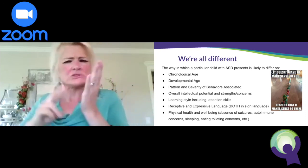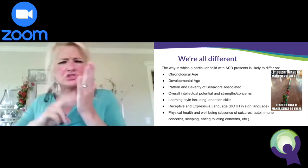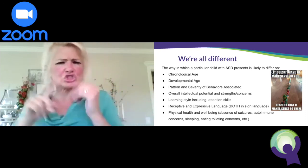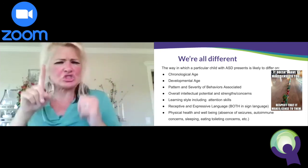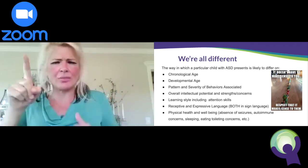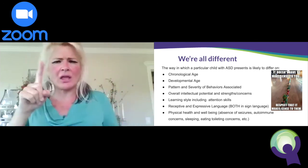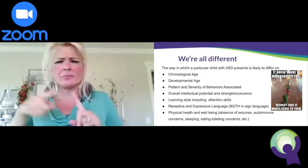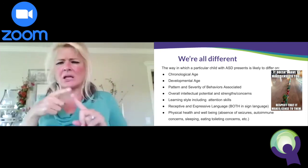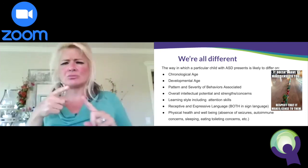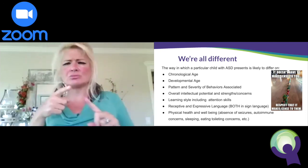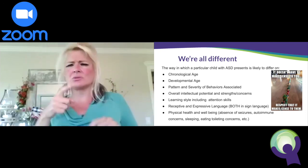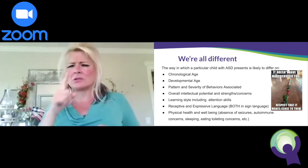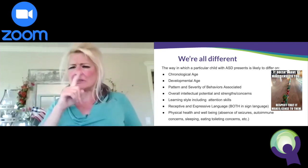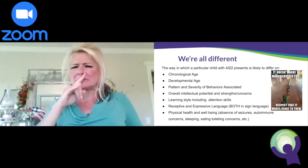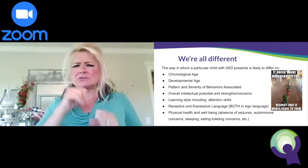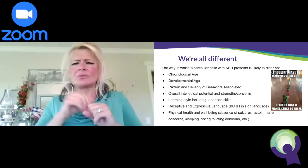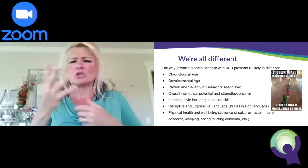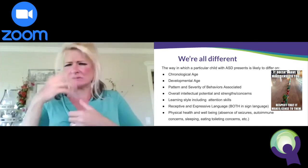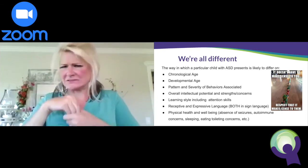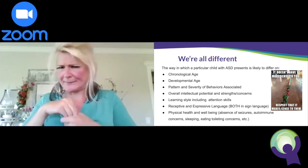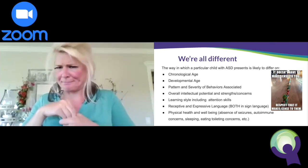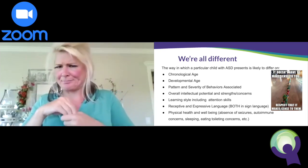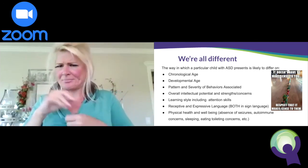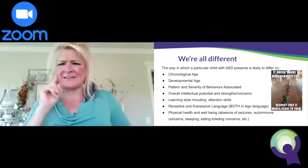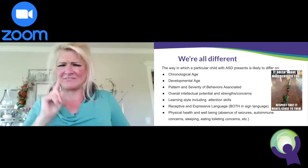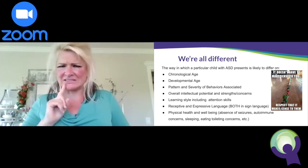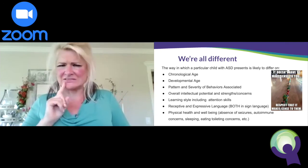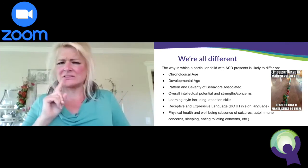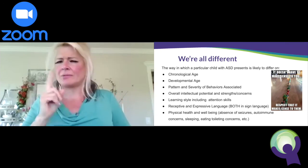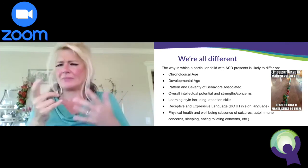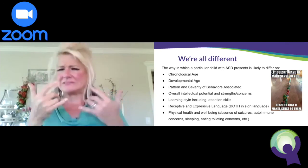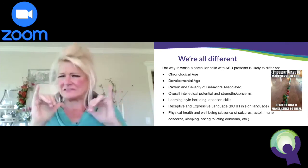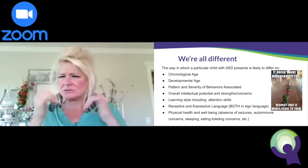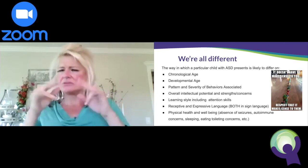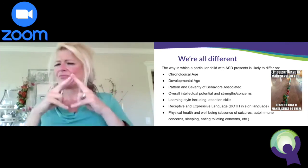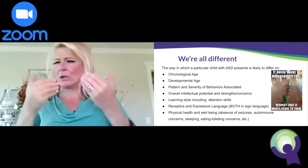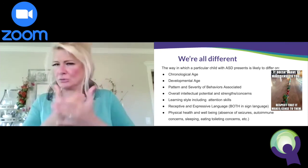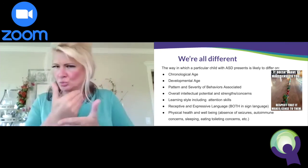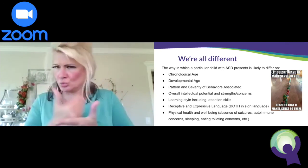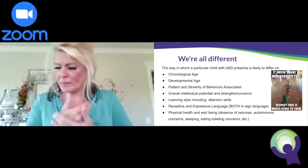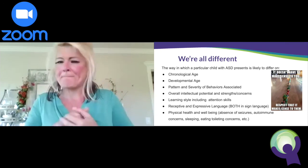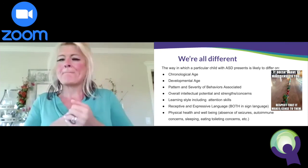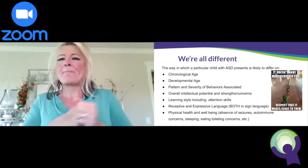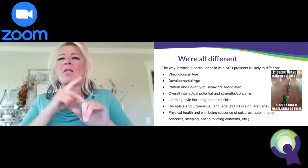especially with the hearing child. The research really shows with kids with autism and deafness...